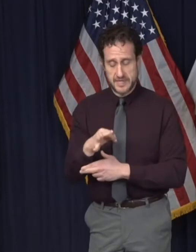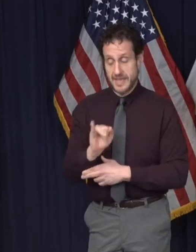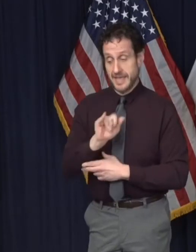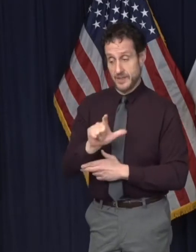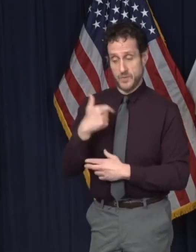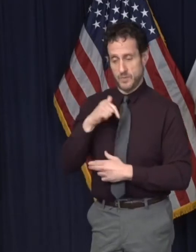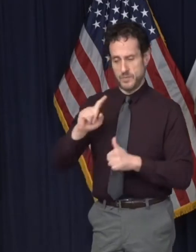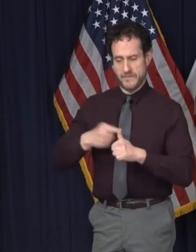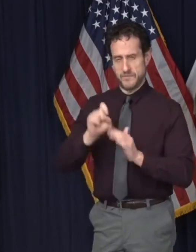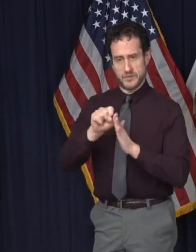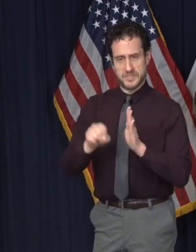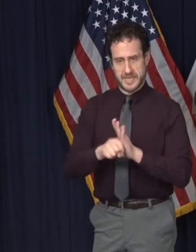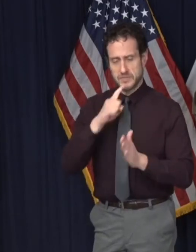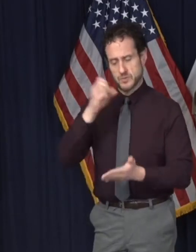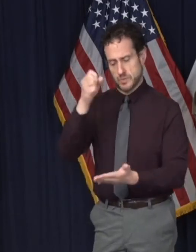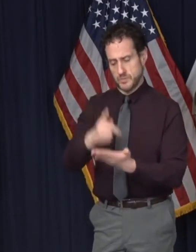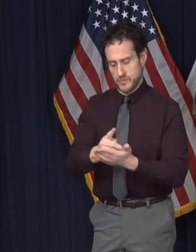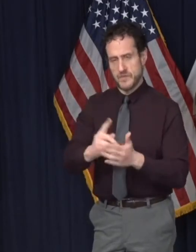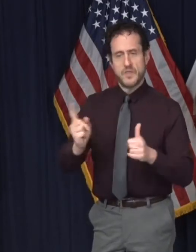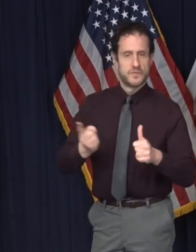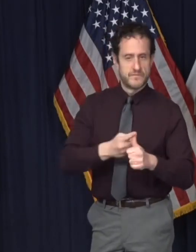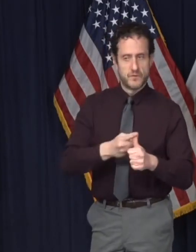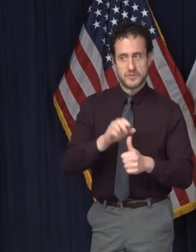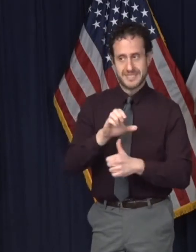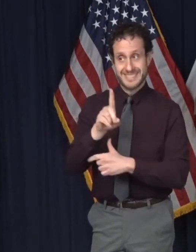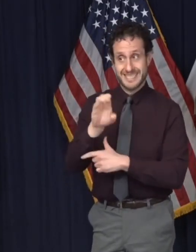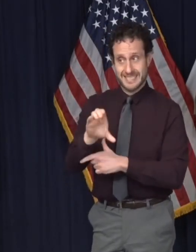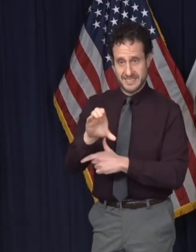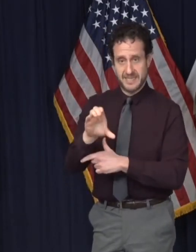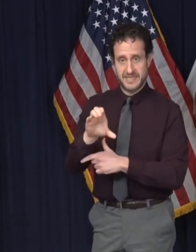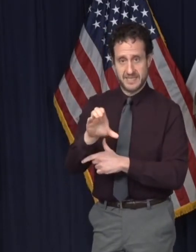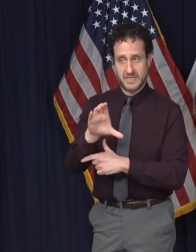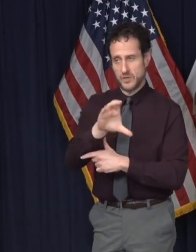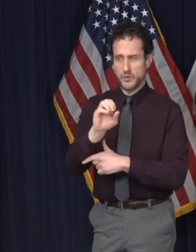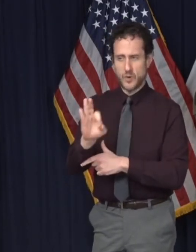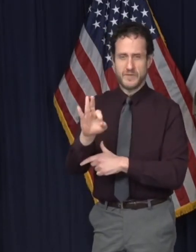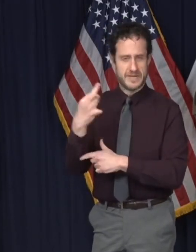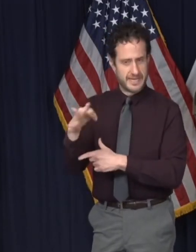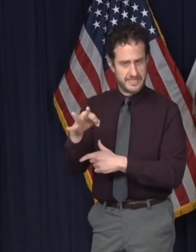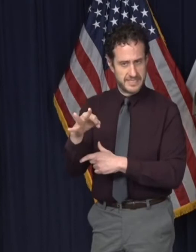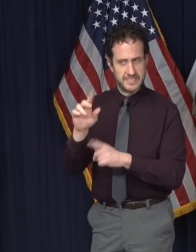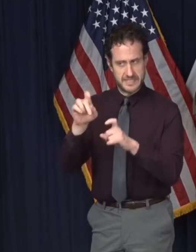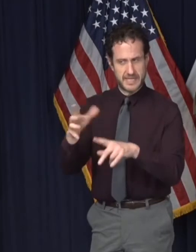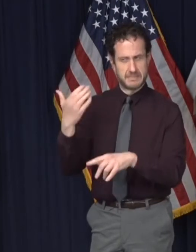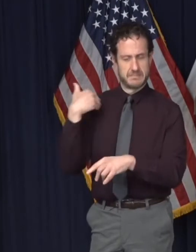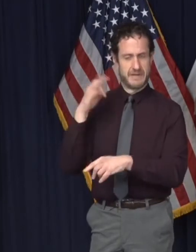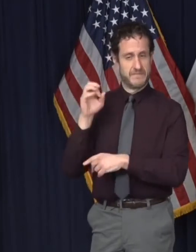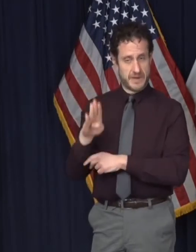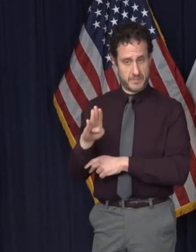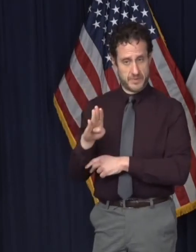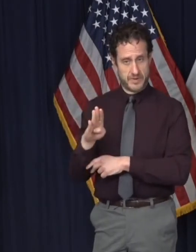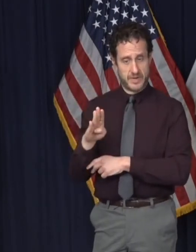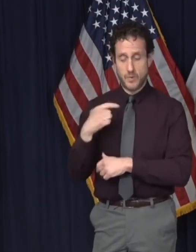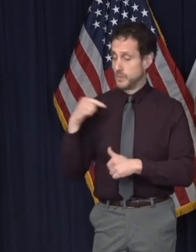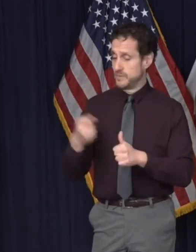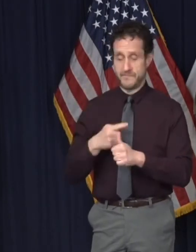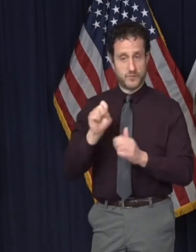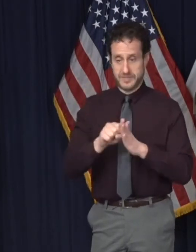ILLINOIS WAS THE FIRST STATE IN THE NATION TO VALIDATE THE ORIGINAL CDC COVID-19 TEST BACK